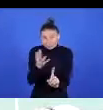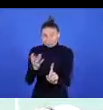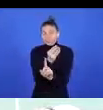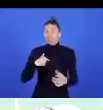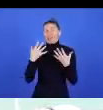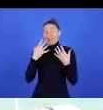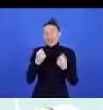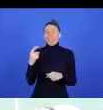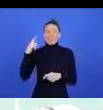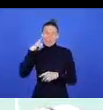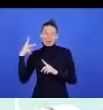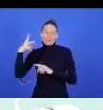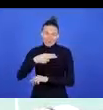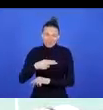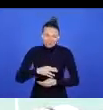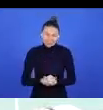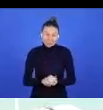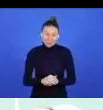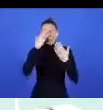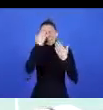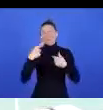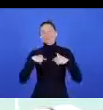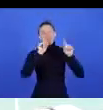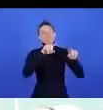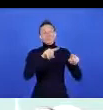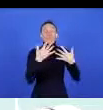tell them. That is why I always have to inform people around me of my